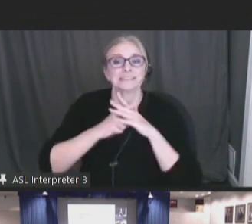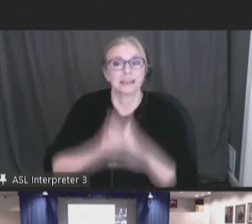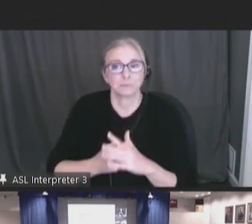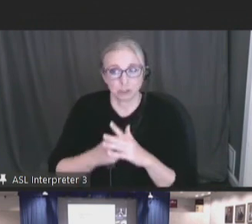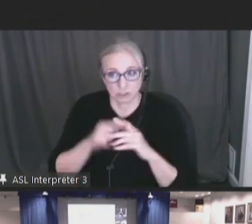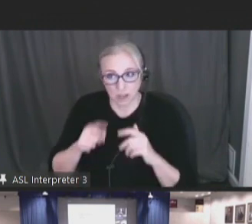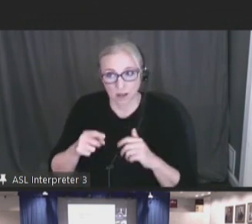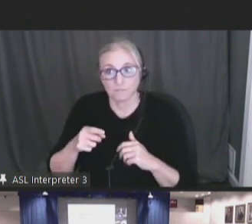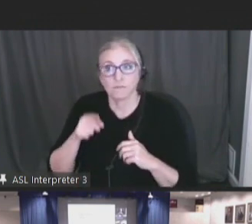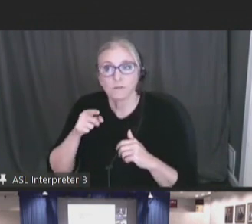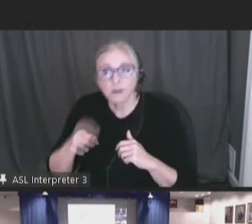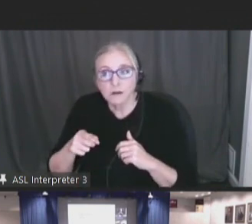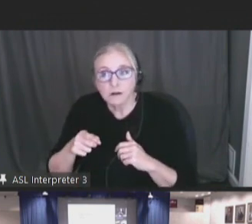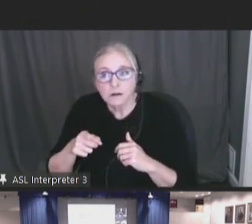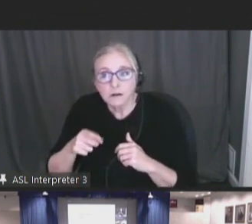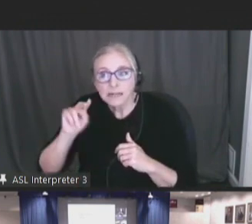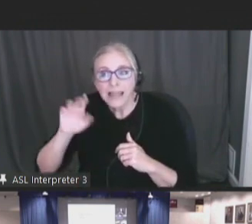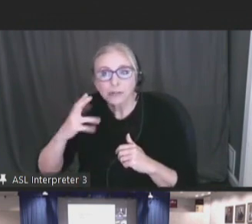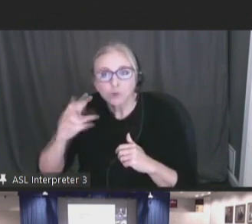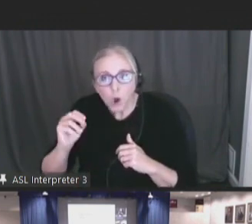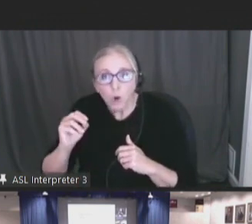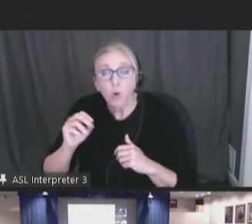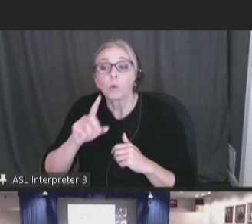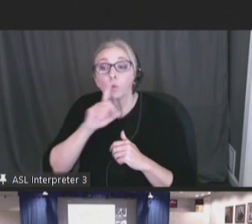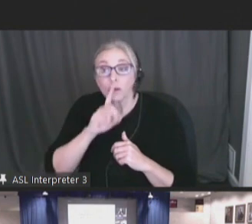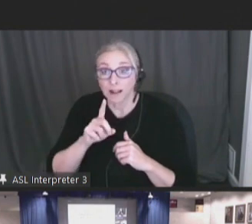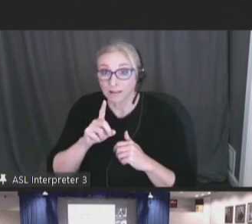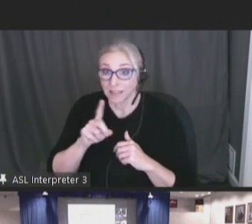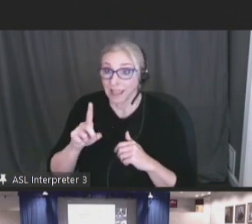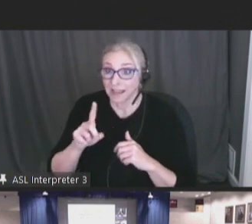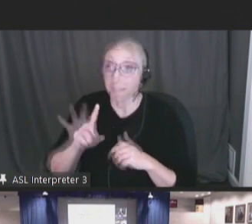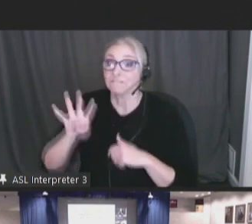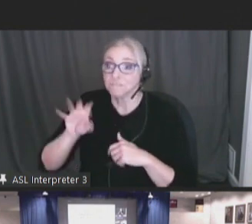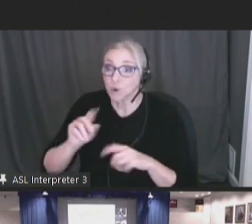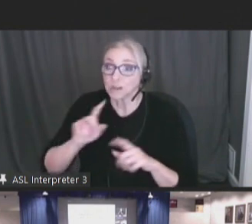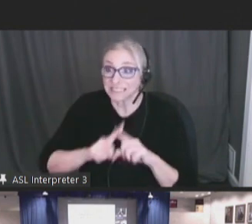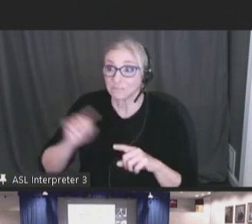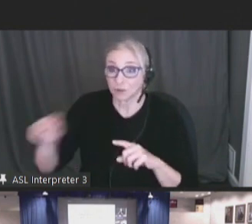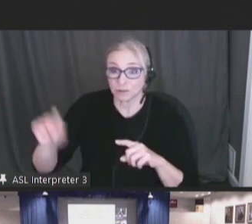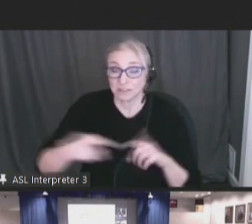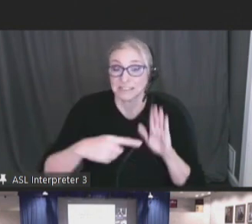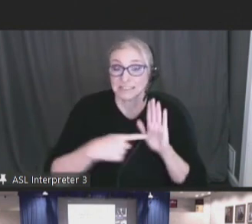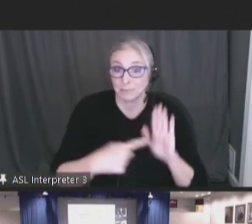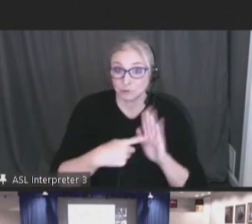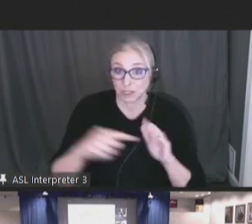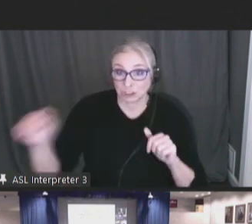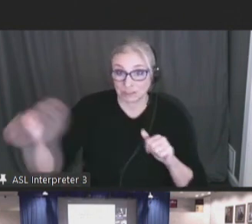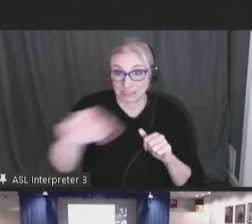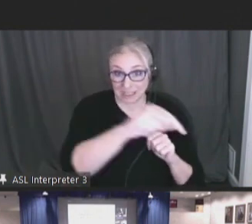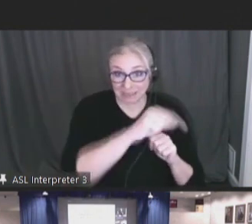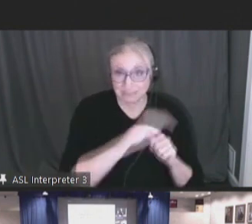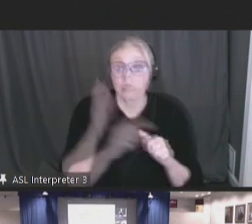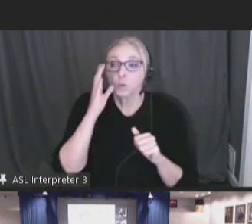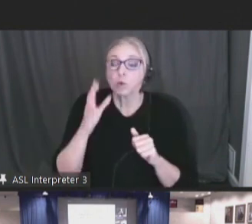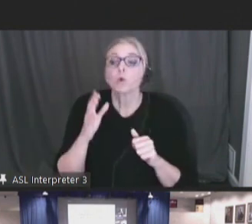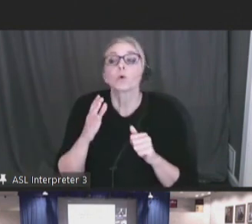NACCHO has done 40 demonstration sites. And so, what we will be working on towards